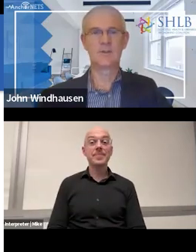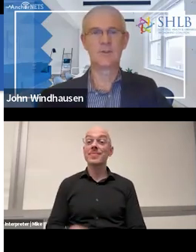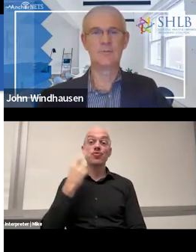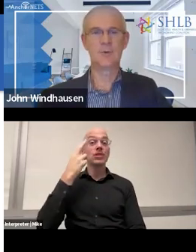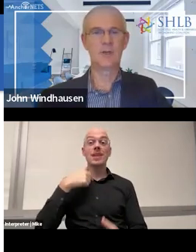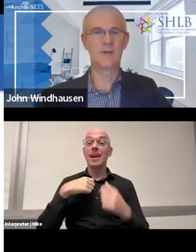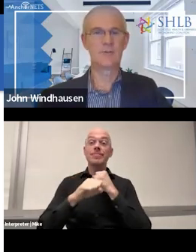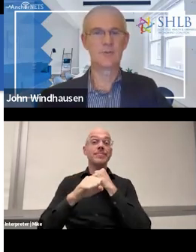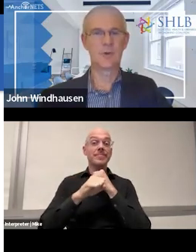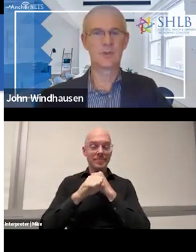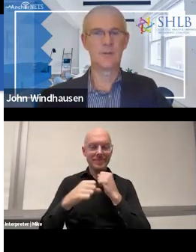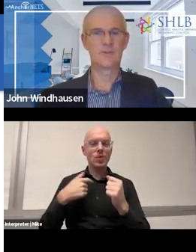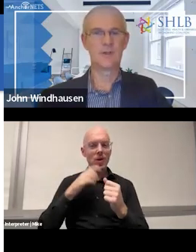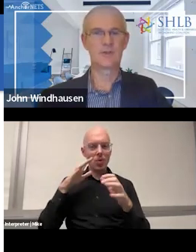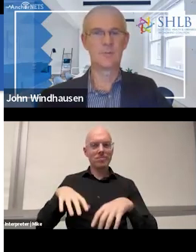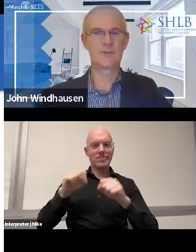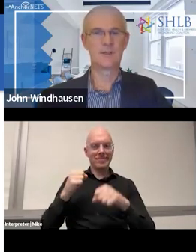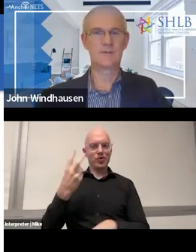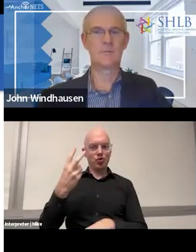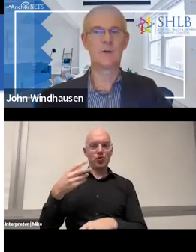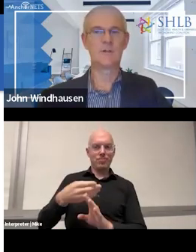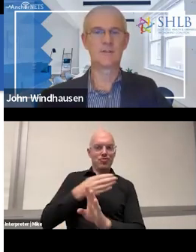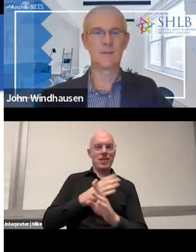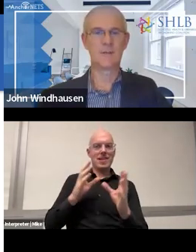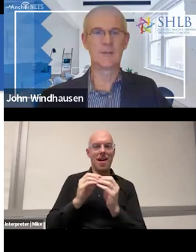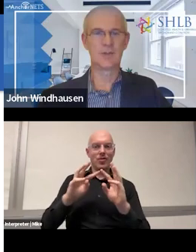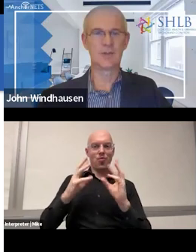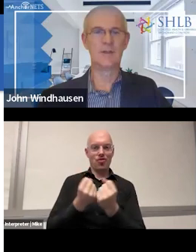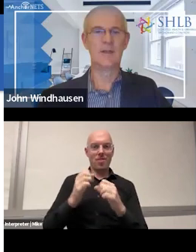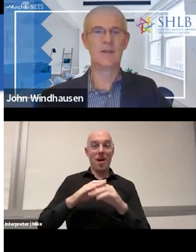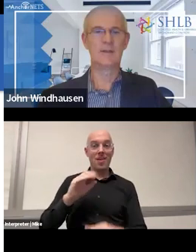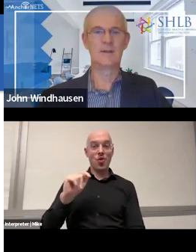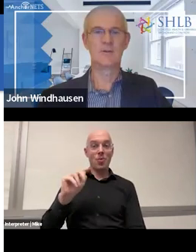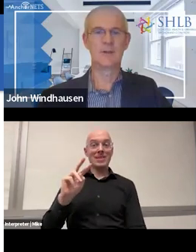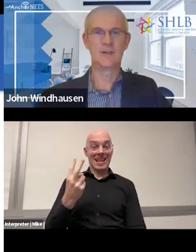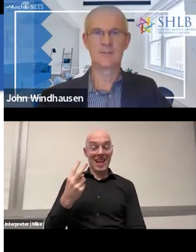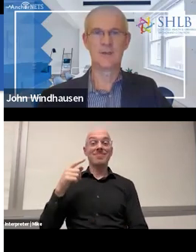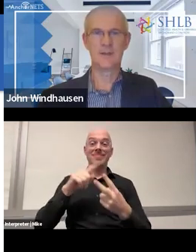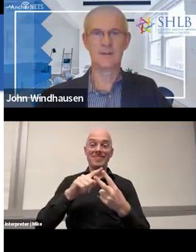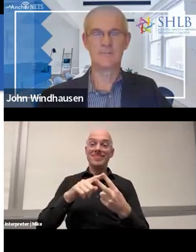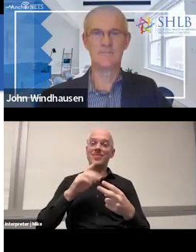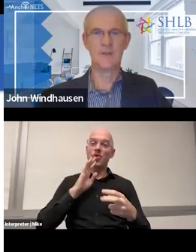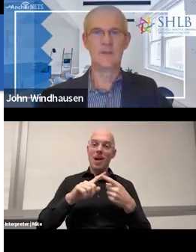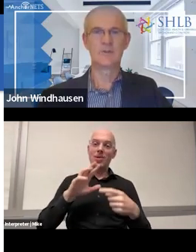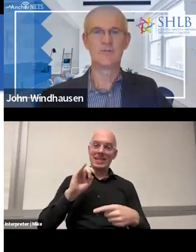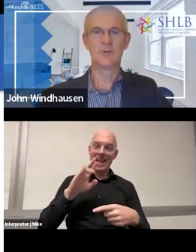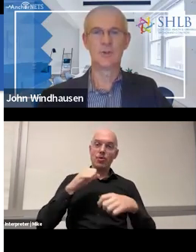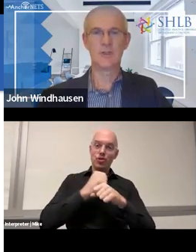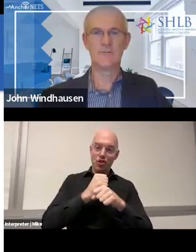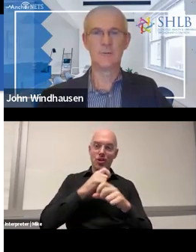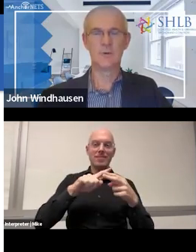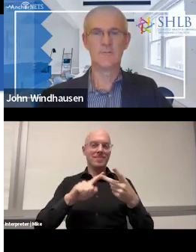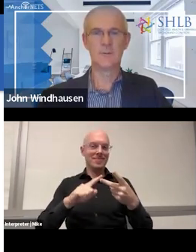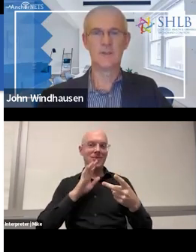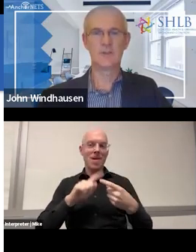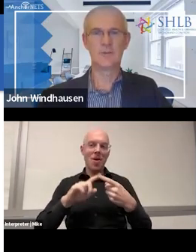John Windhausen: and the reason I mentioned it is that we are having 2 pre-conference workshops on October second, one on cyber security and the other on Hotspot lending.